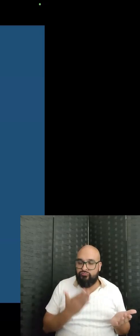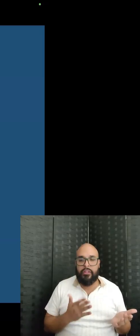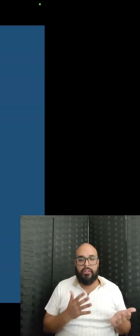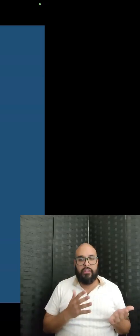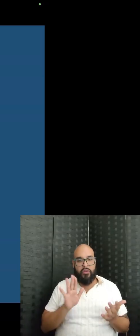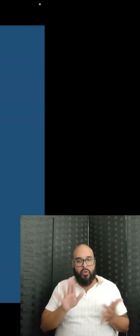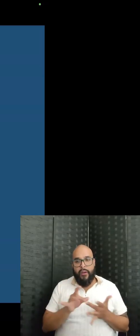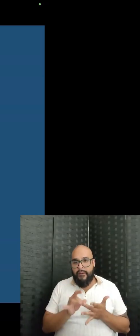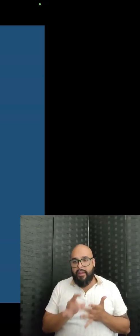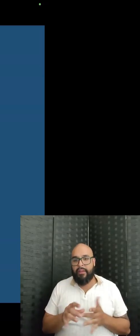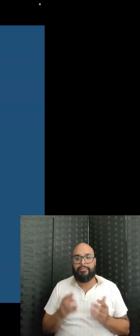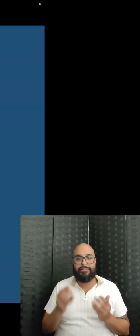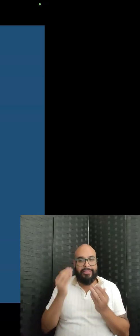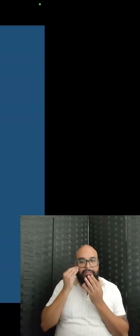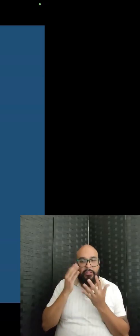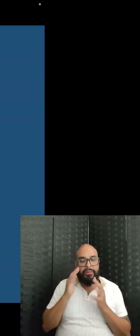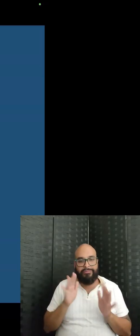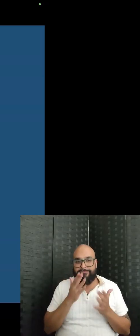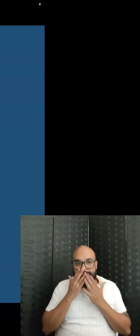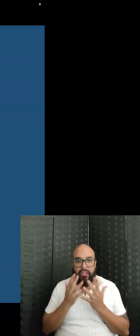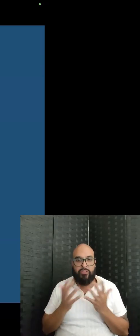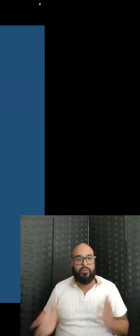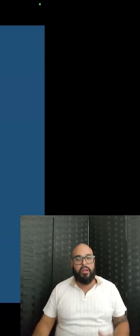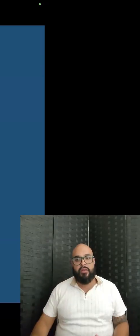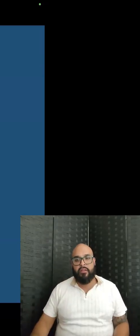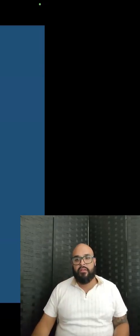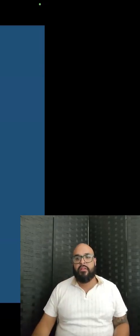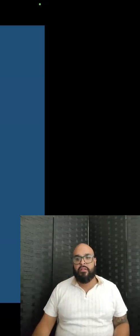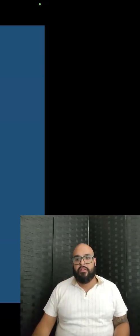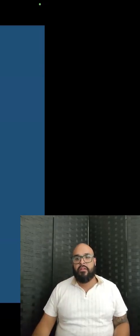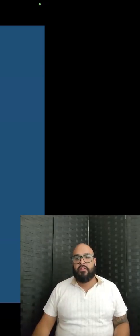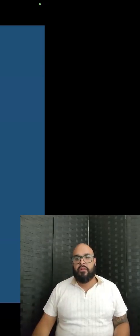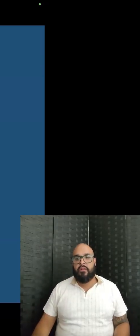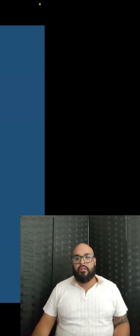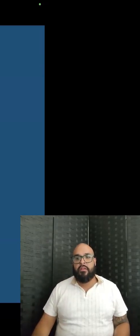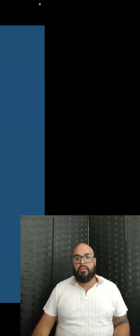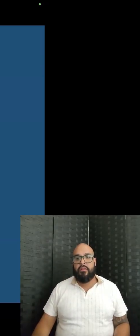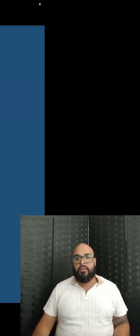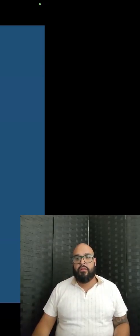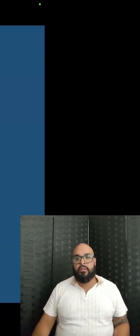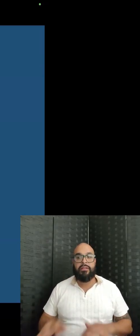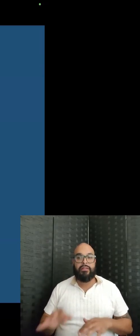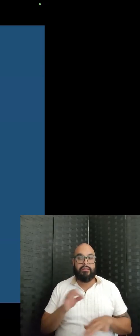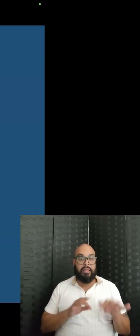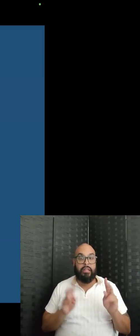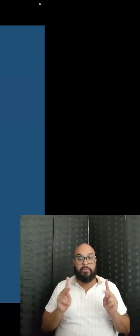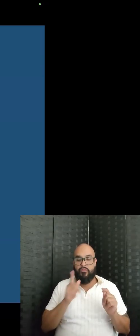Better than some that give us continuing education credit. So people are really enjoying this.